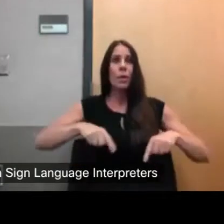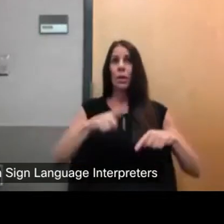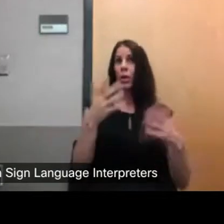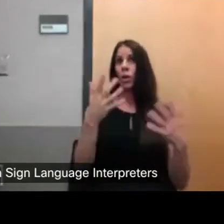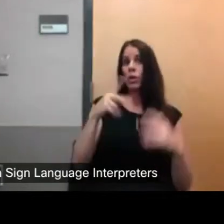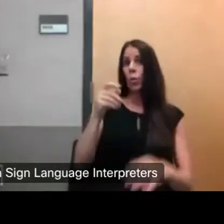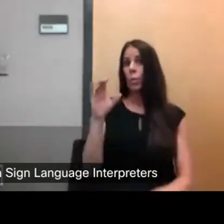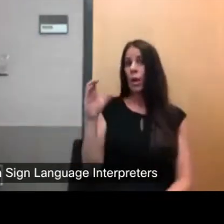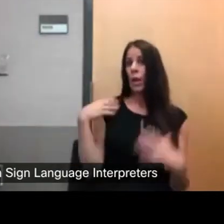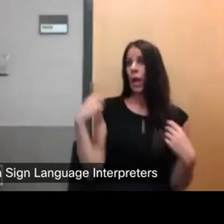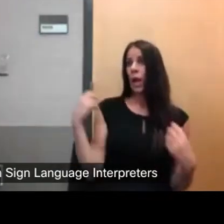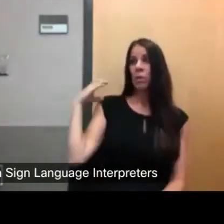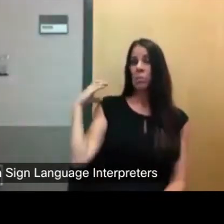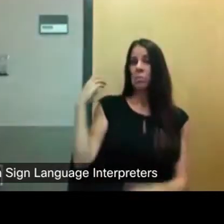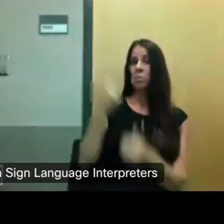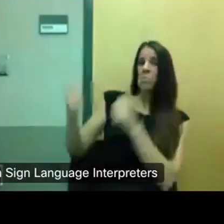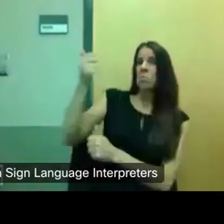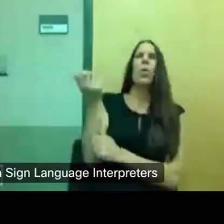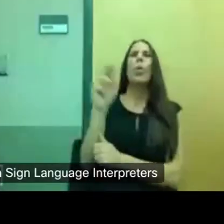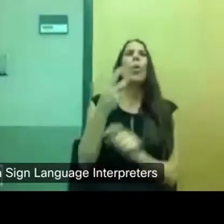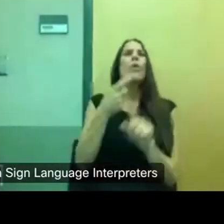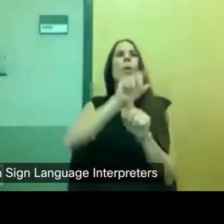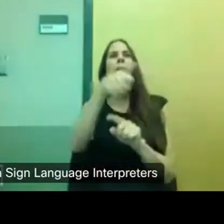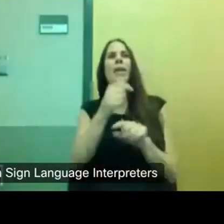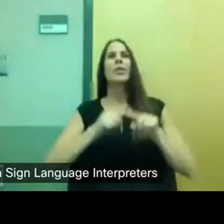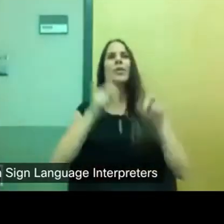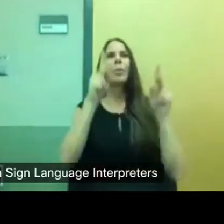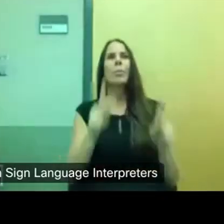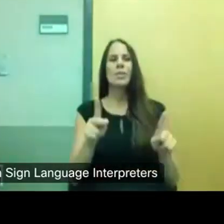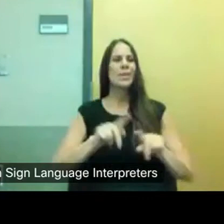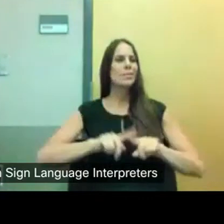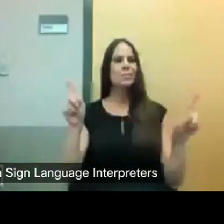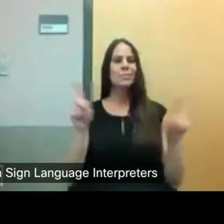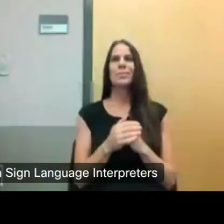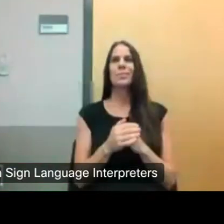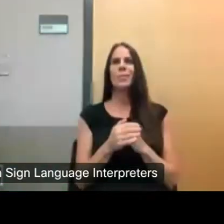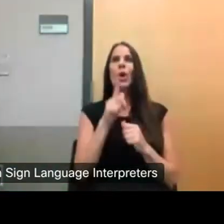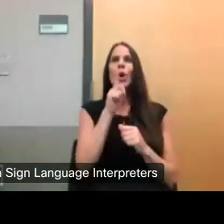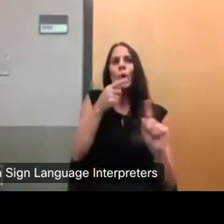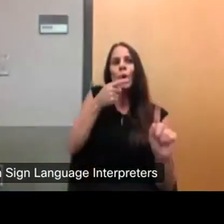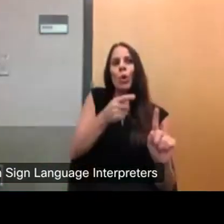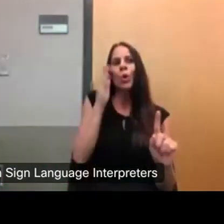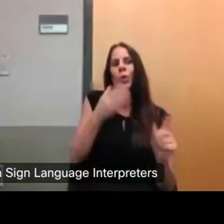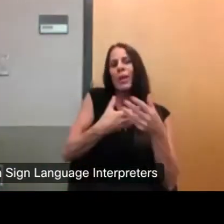Or should it come from somebody else altogether? Who'd be a trusted source of information for